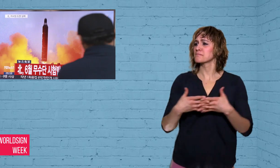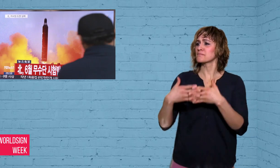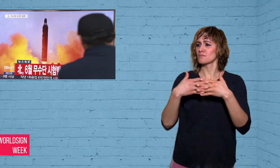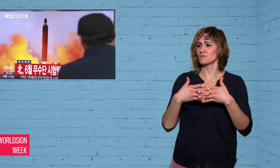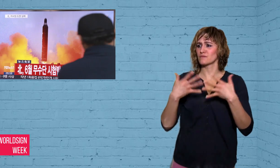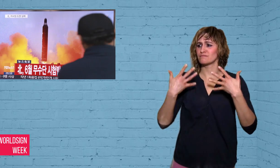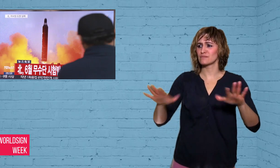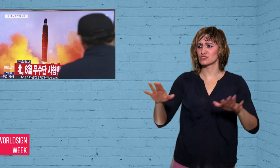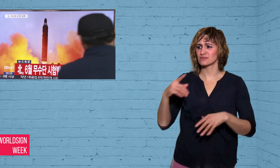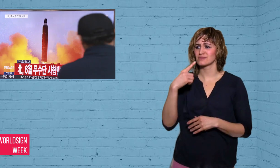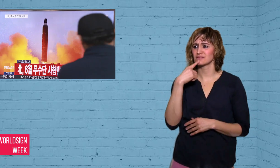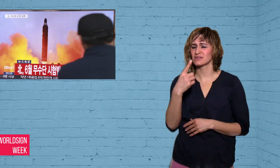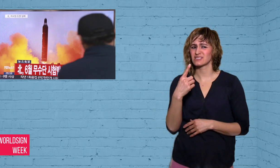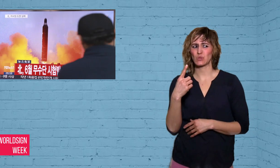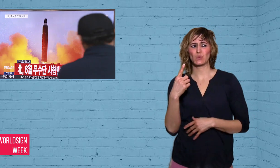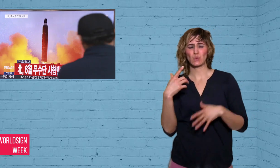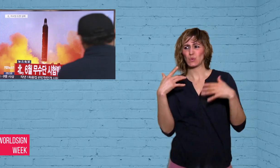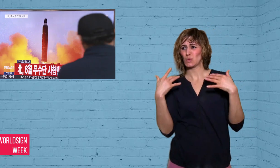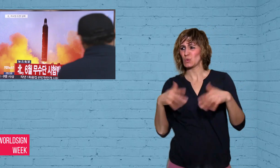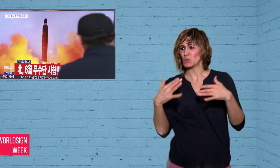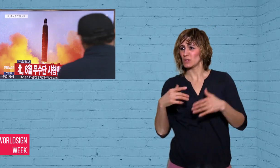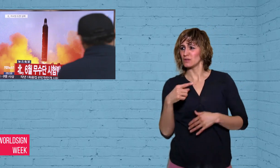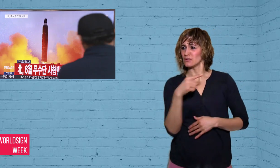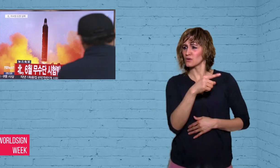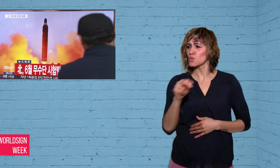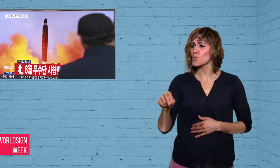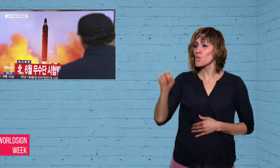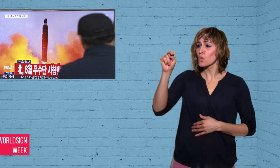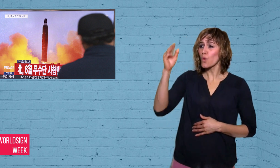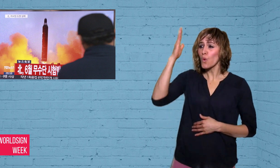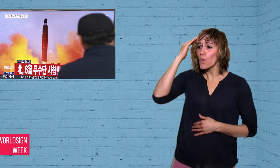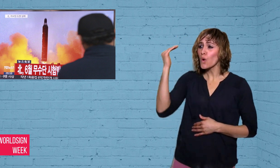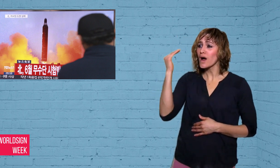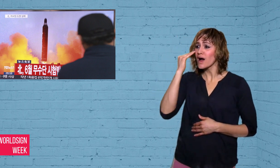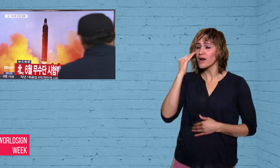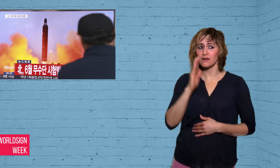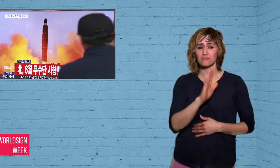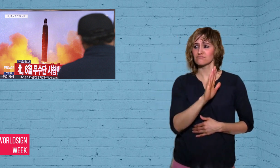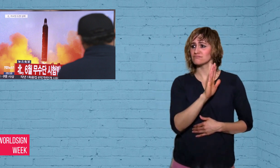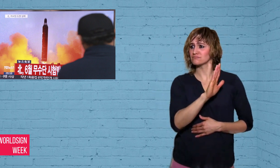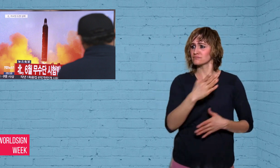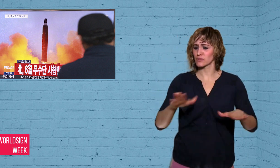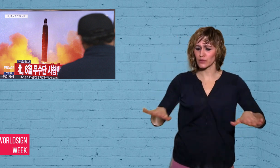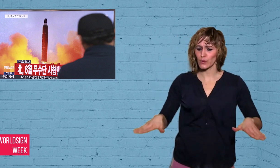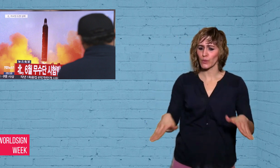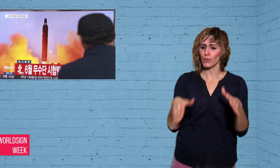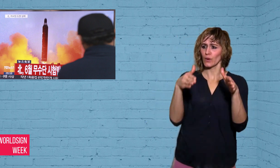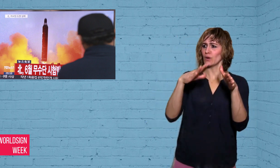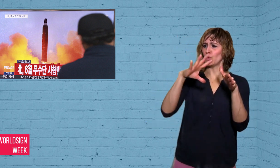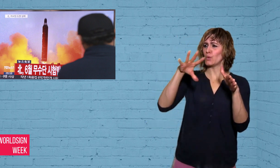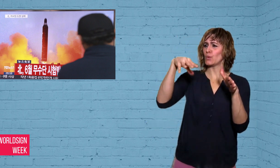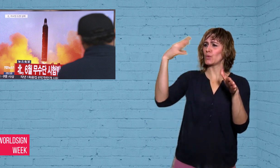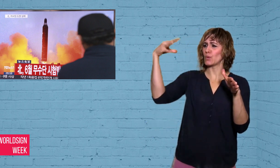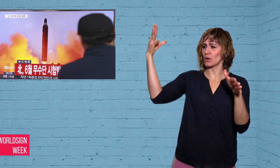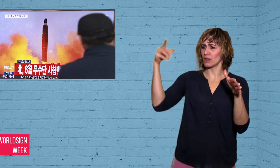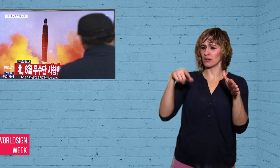Dawn: United States Defense Secretary Ash